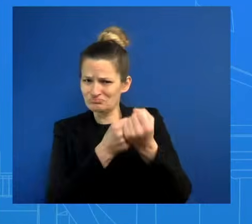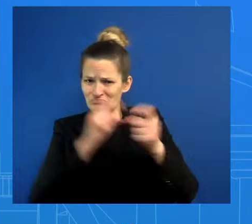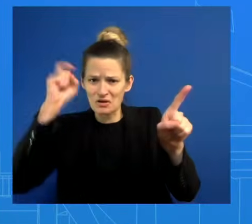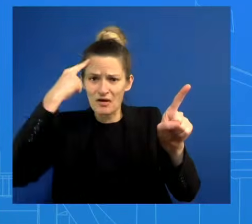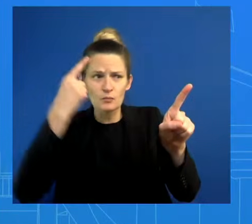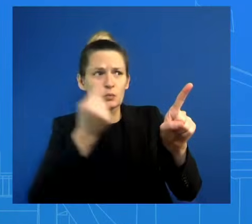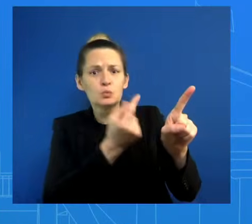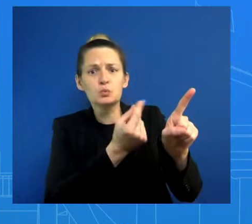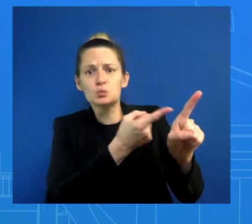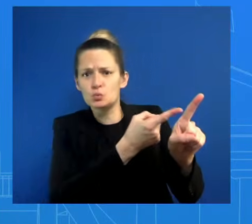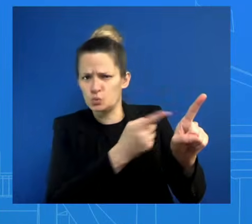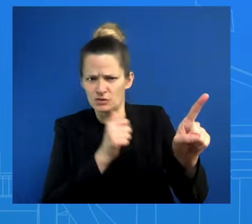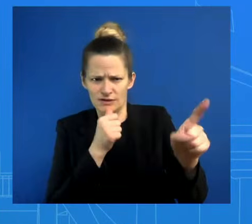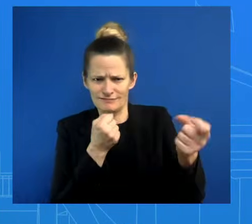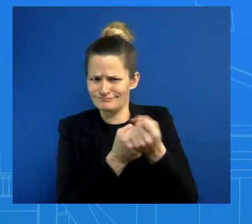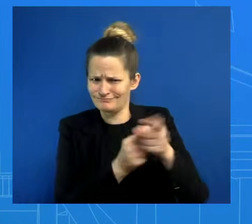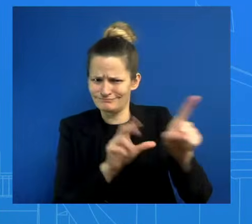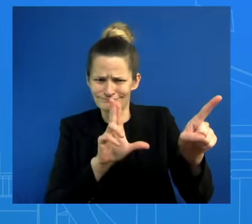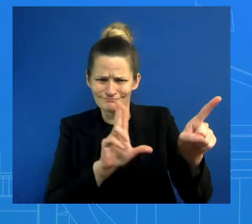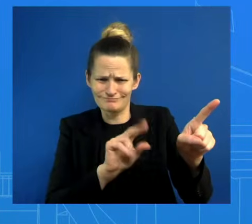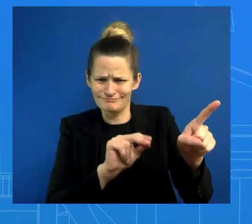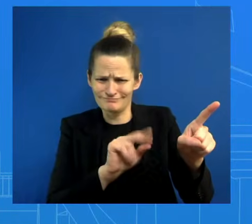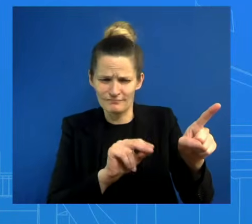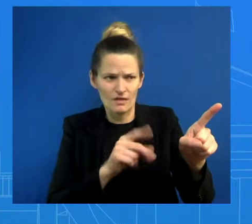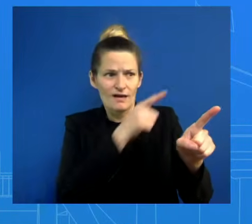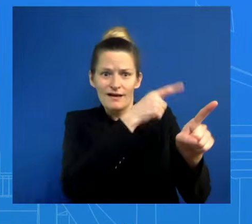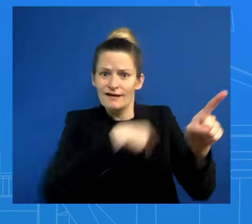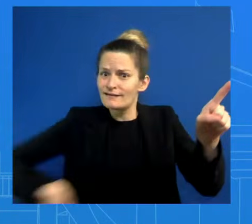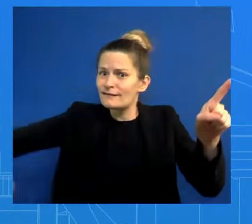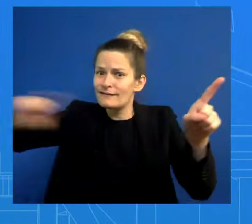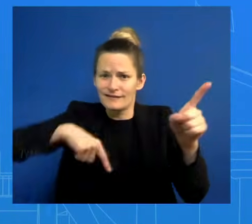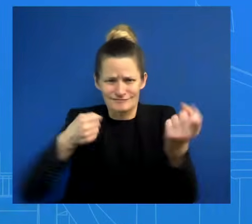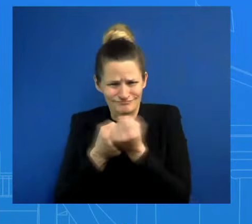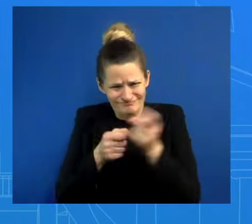on those responsible for the brutal crackdown. Just today, again, we announced the sanctions